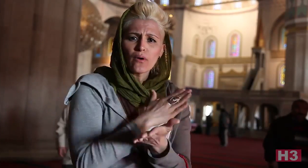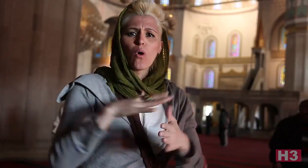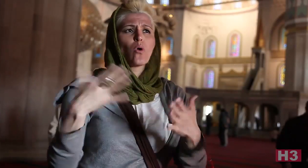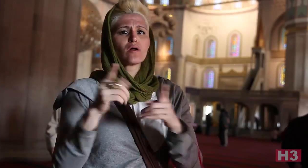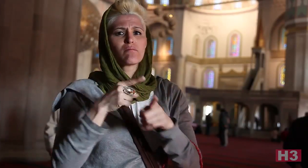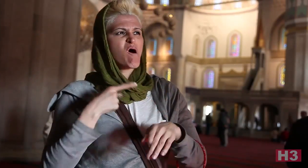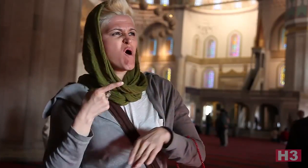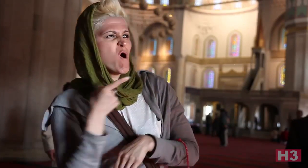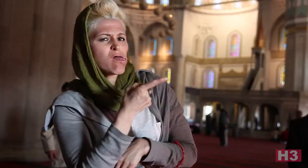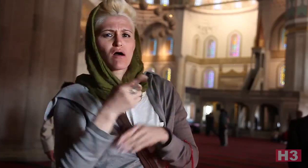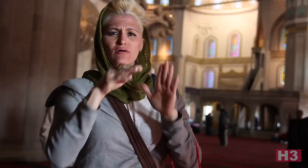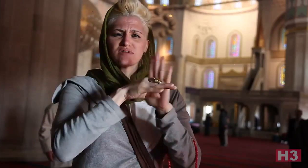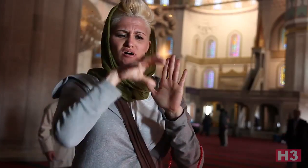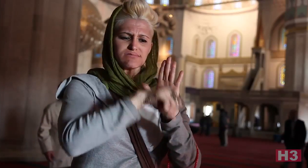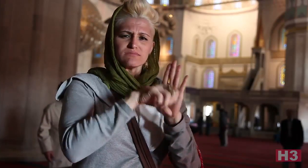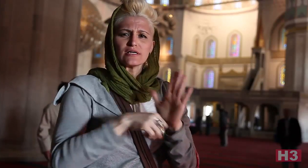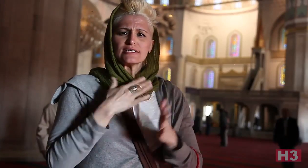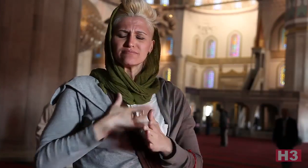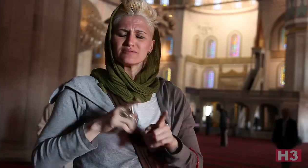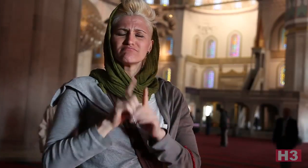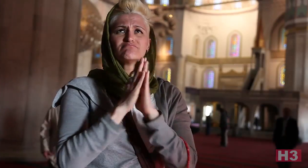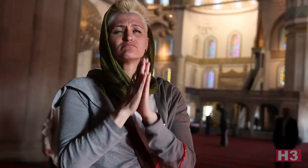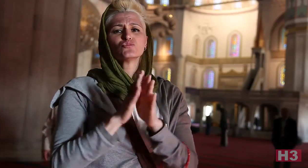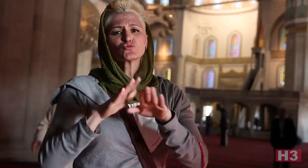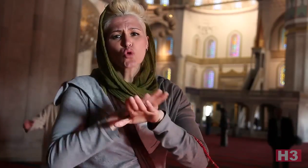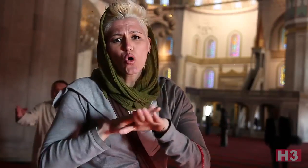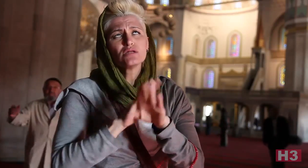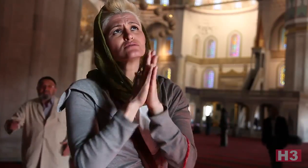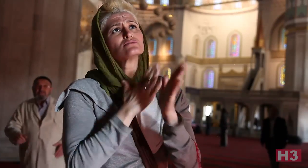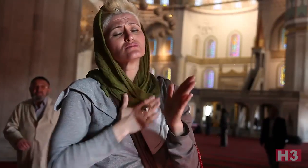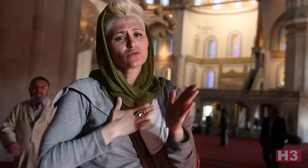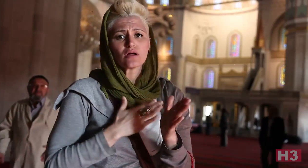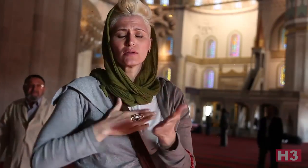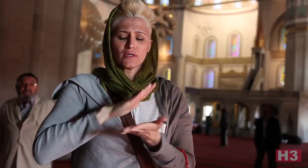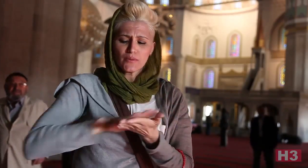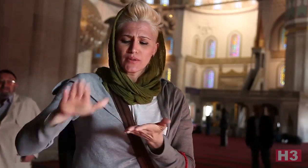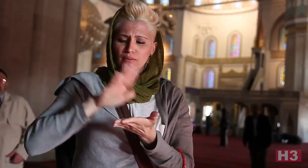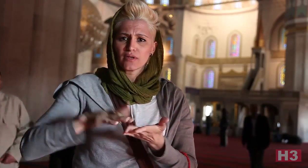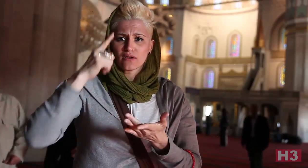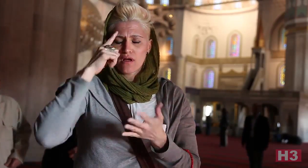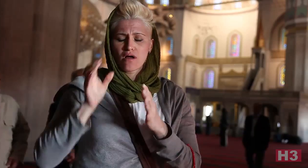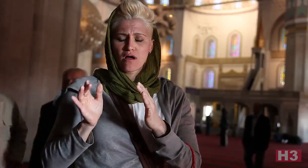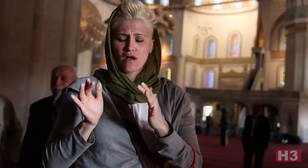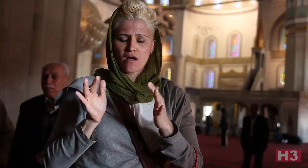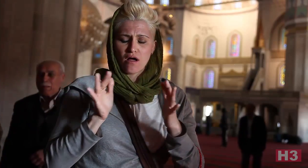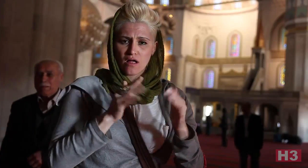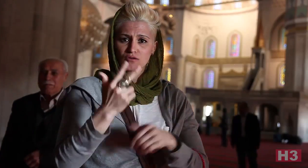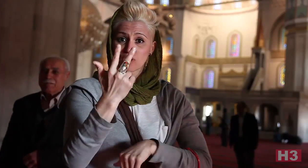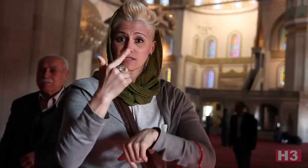insulting and humiliating others, and to ask for forgiveness.